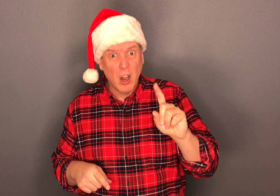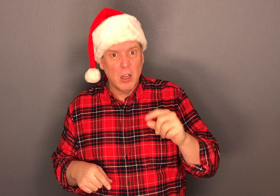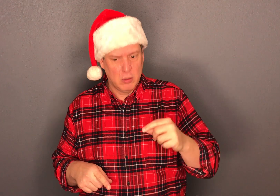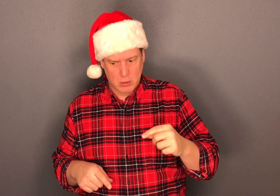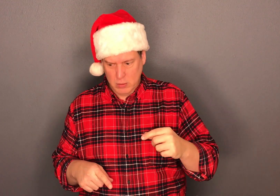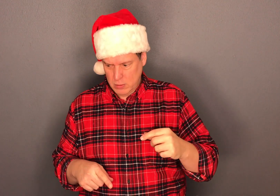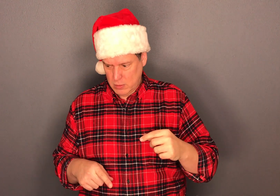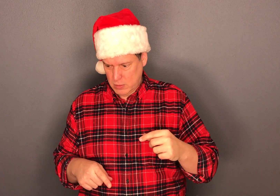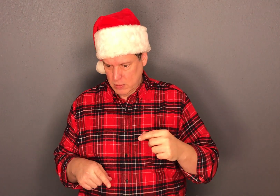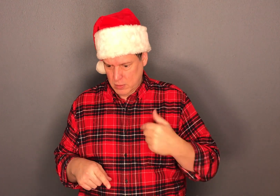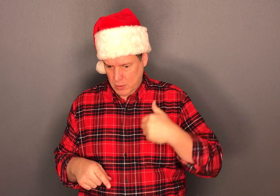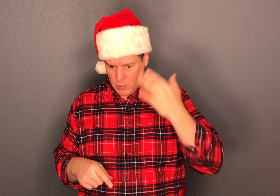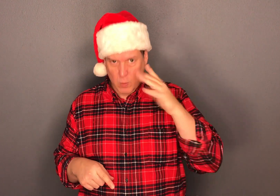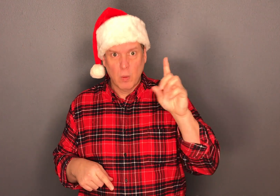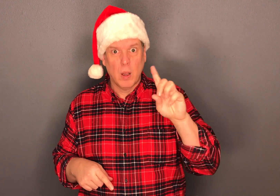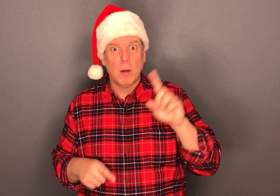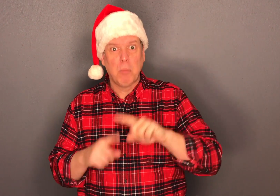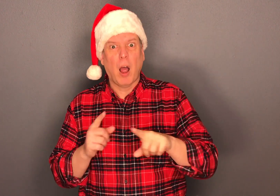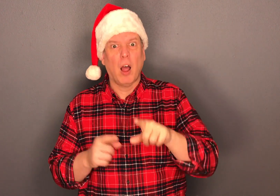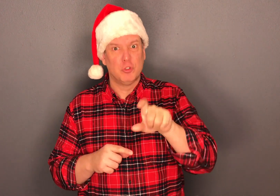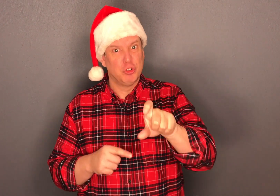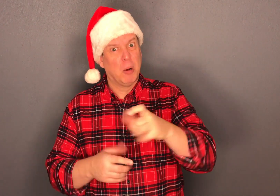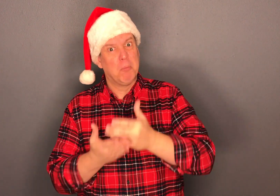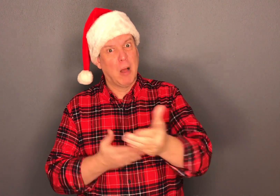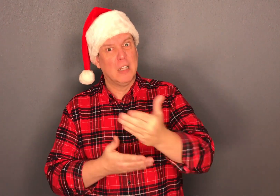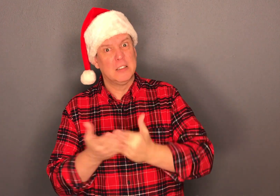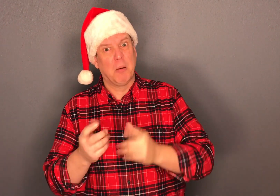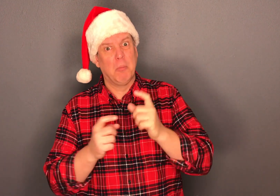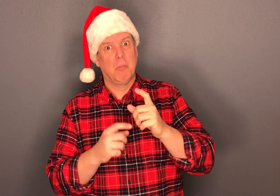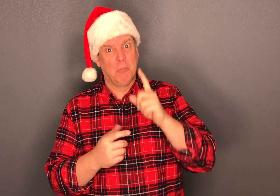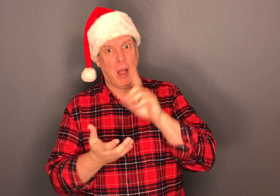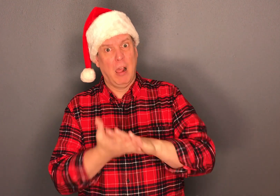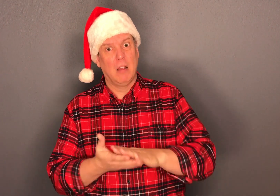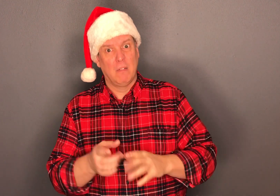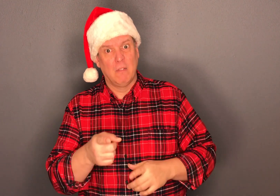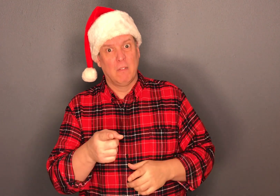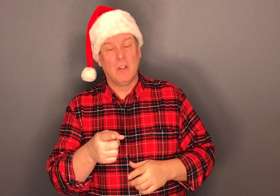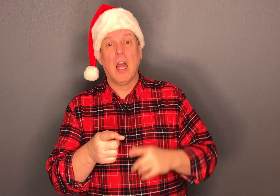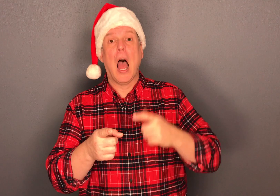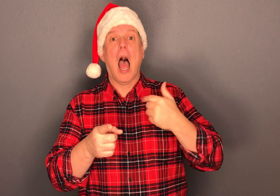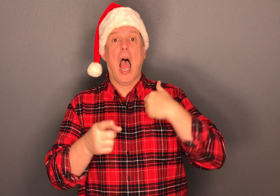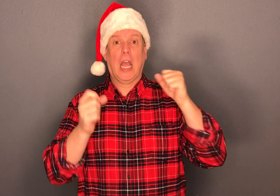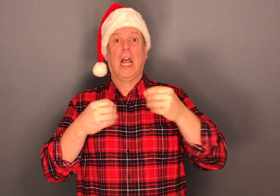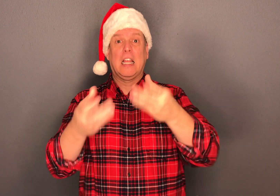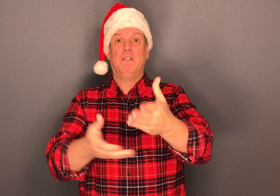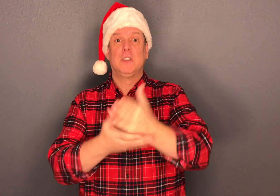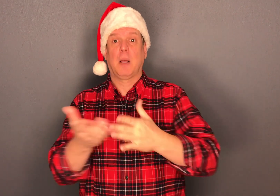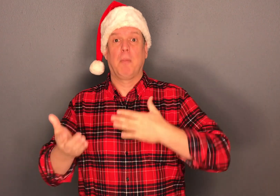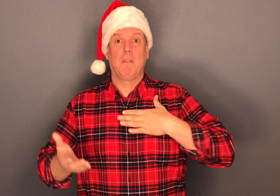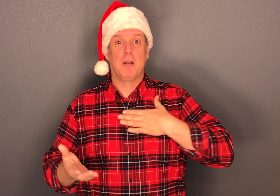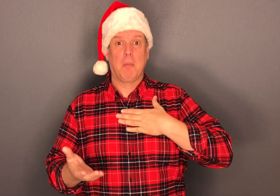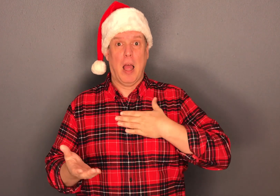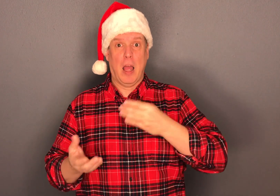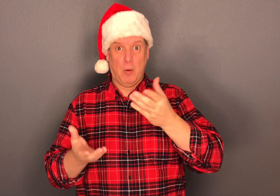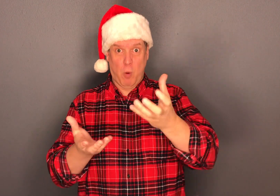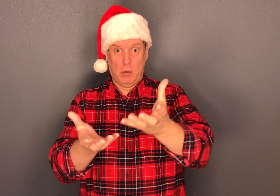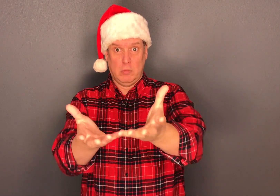where it is oh come to think of it I don't know where it is but you need to get some belief I can give you some of mine if